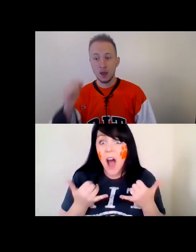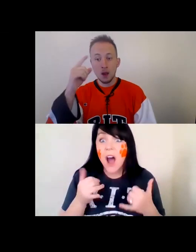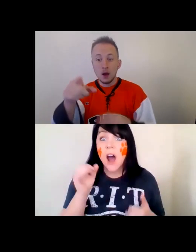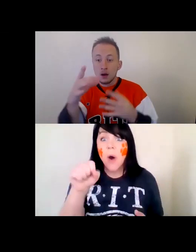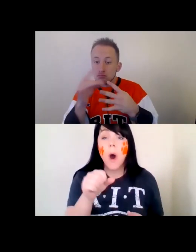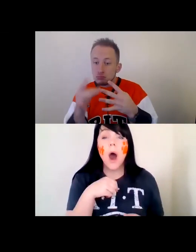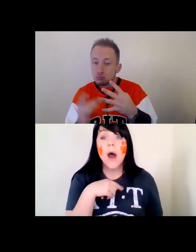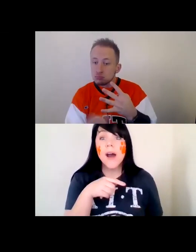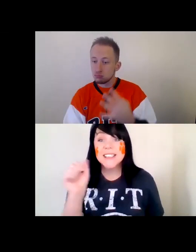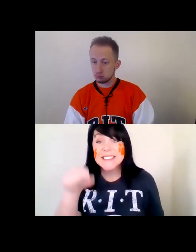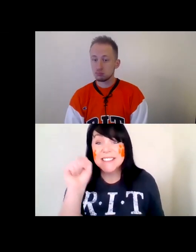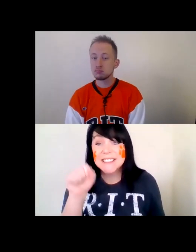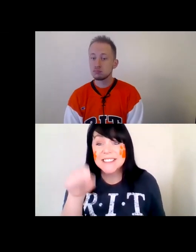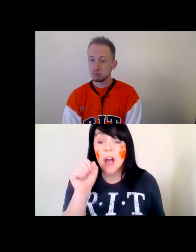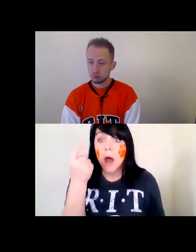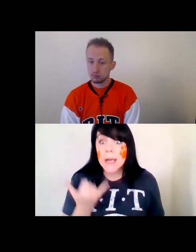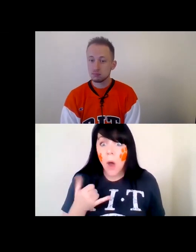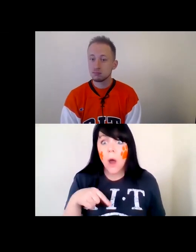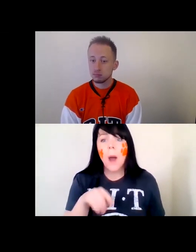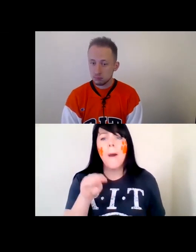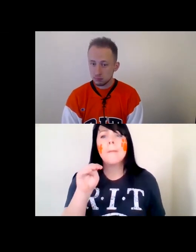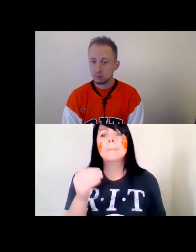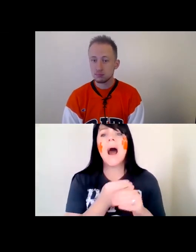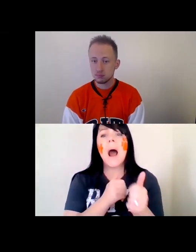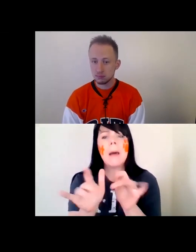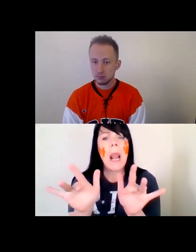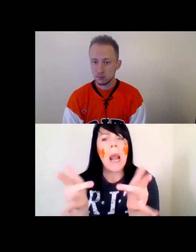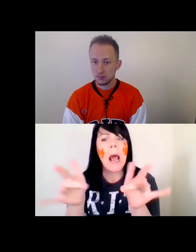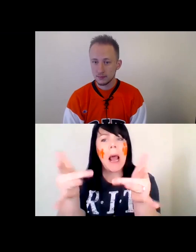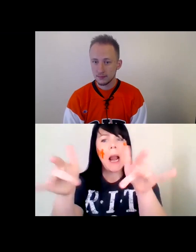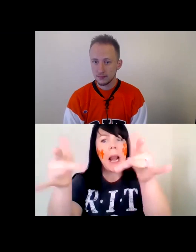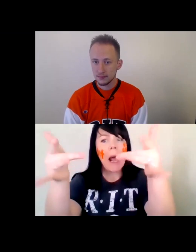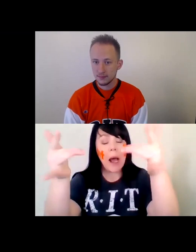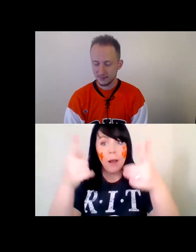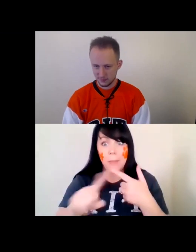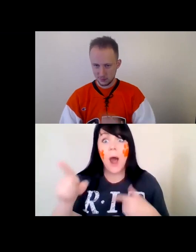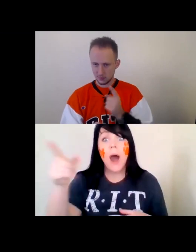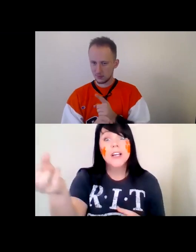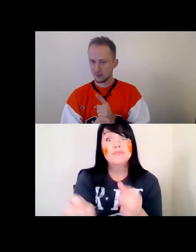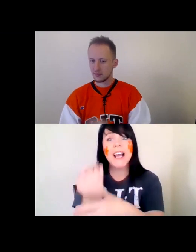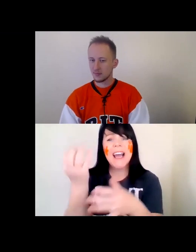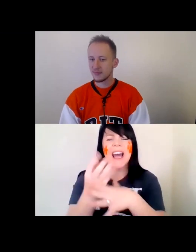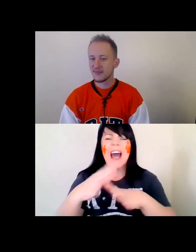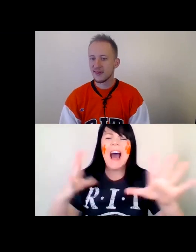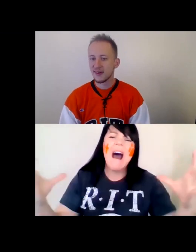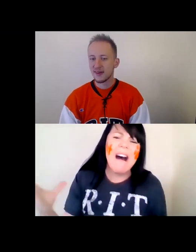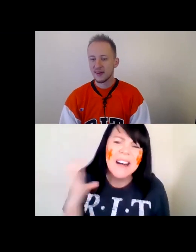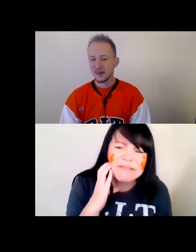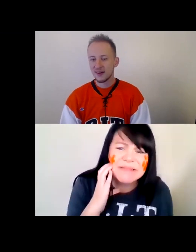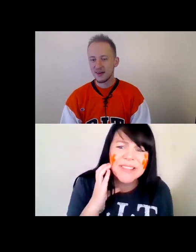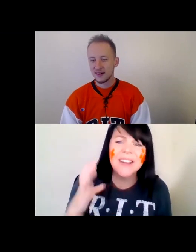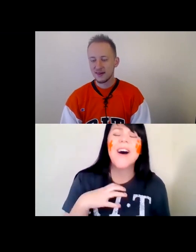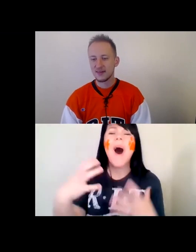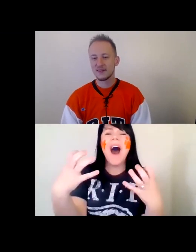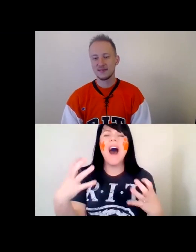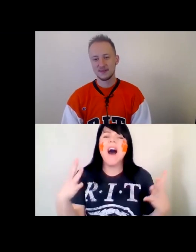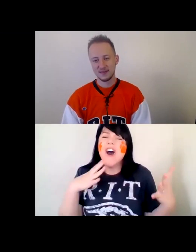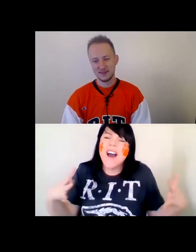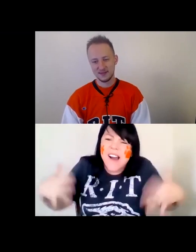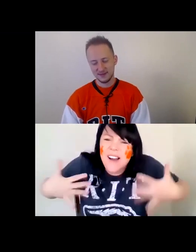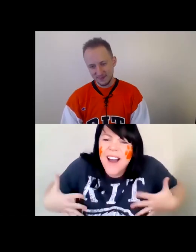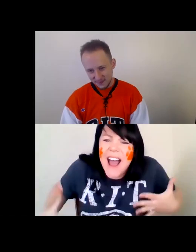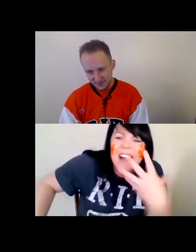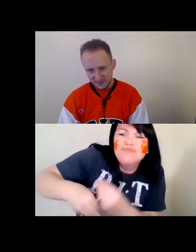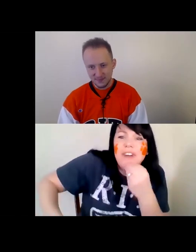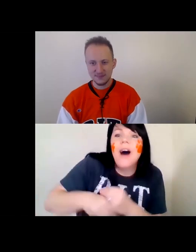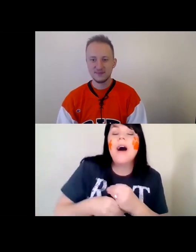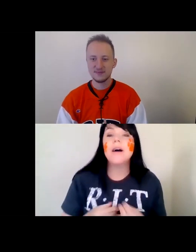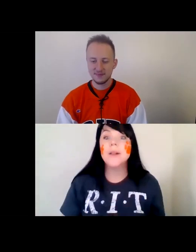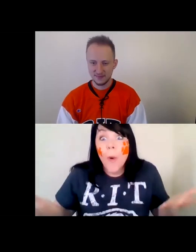Michelle: I know that we had a great competition.